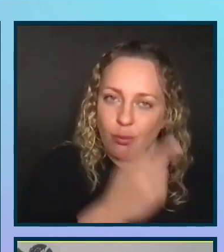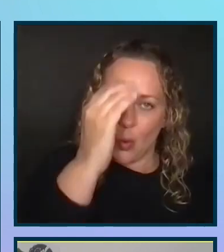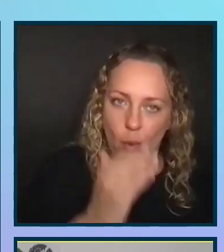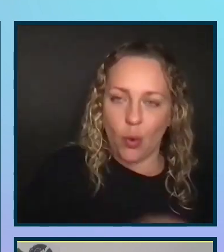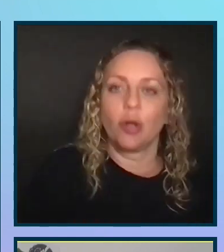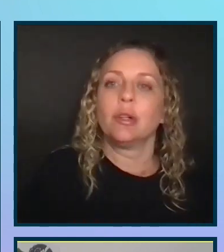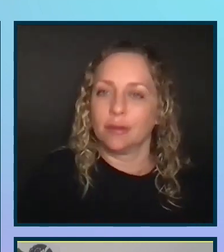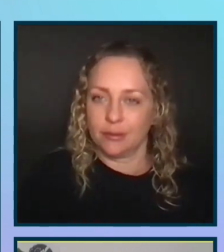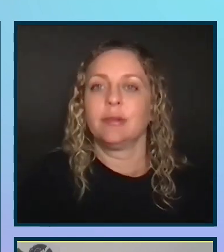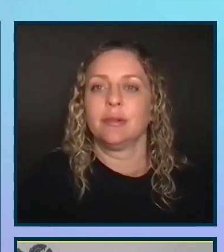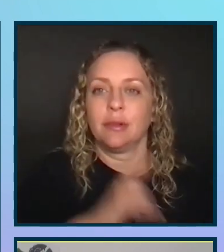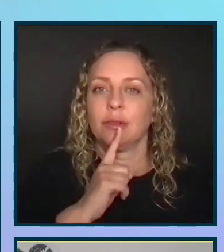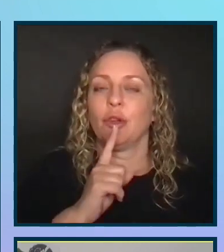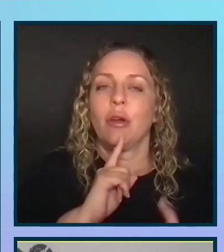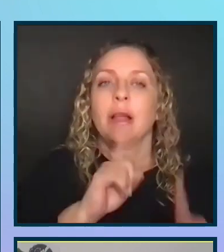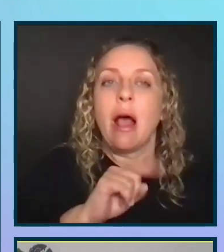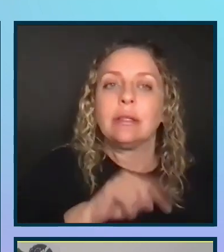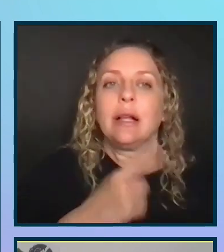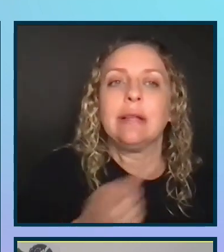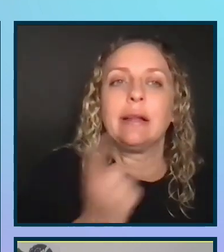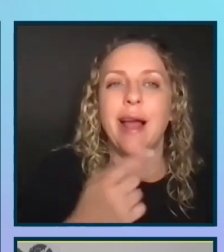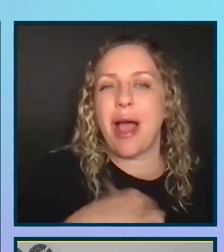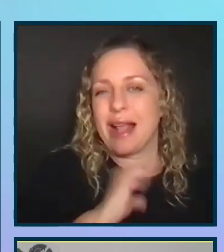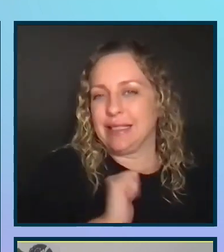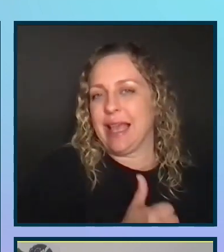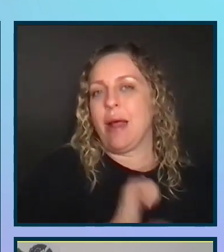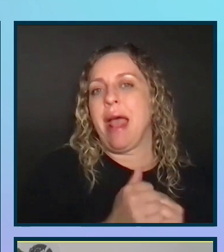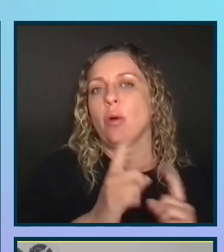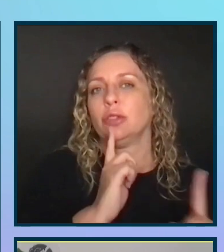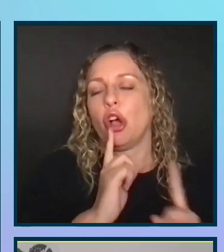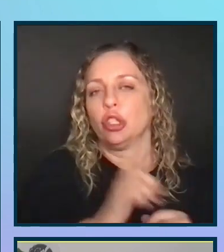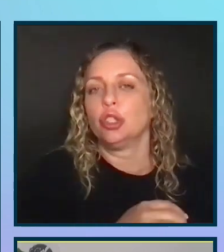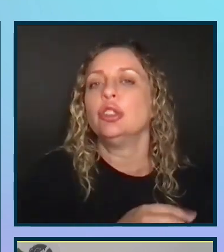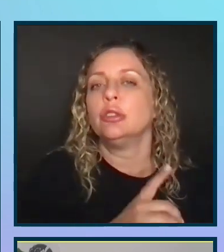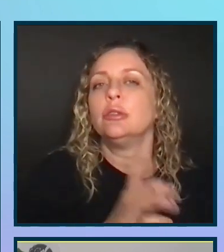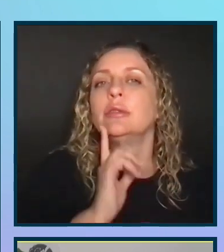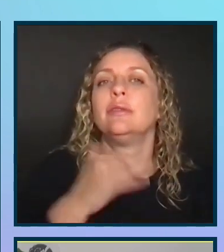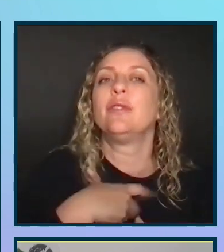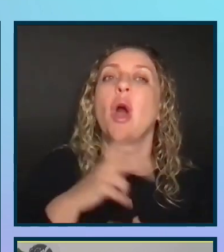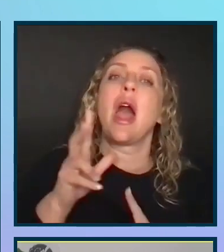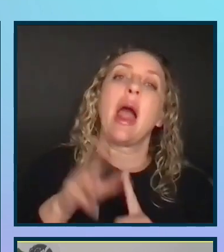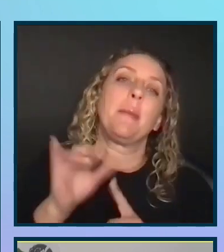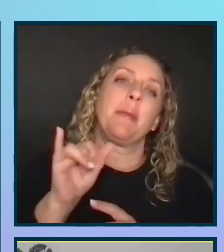annoying to announce twice the same information. So here, I have no idea how my developer will technically implement the icons. They can do a lot of things.